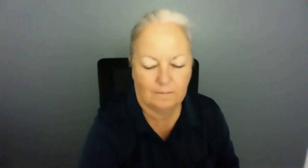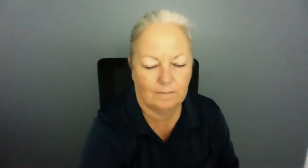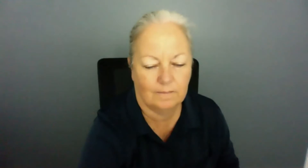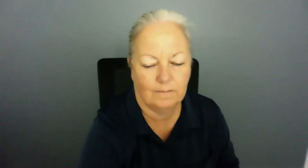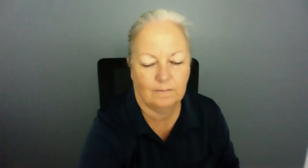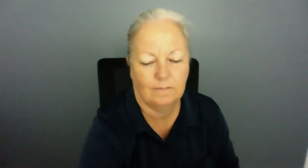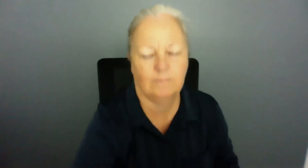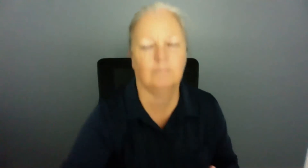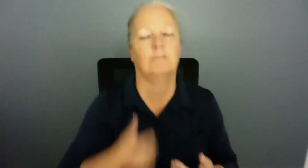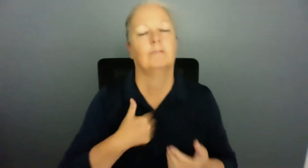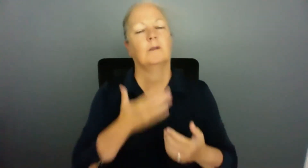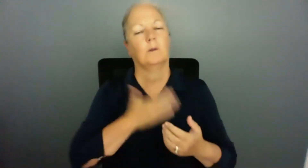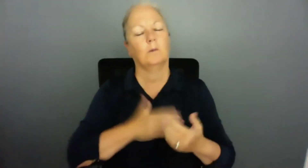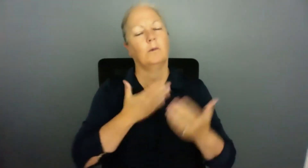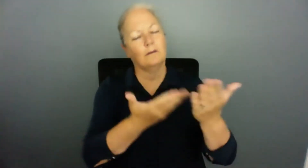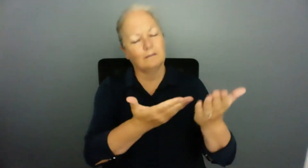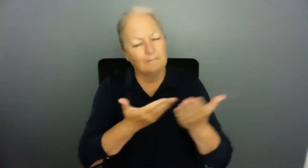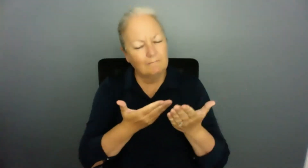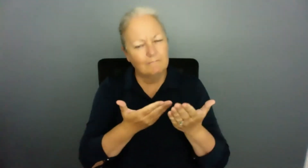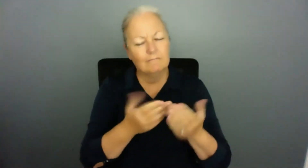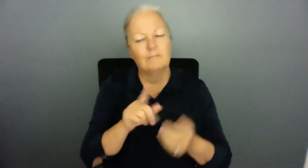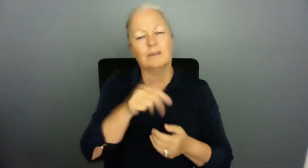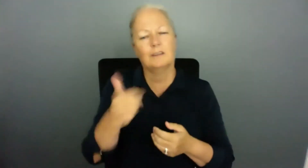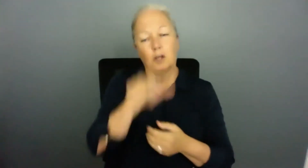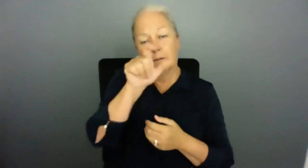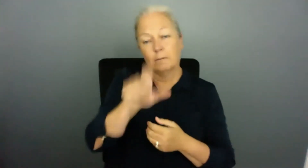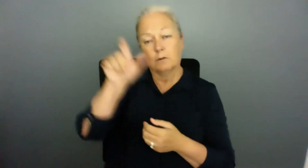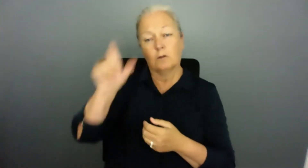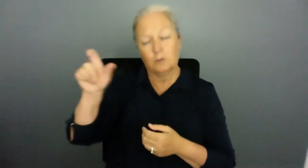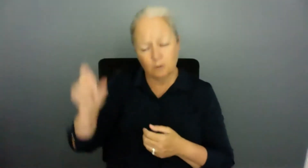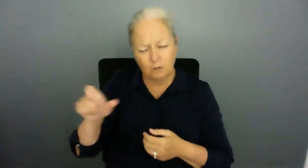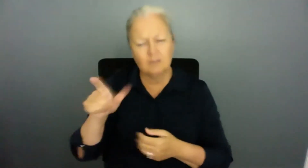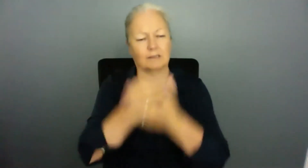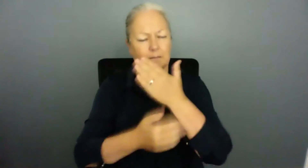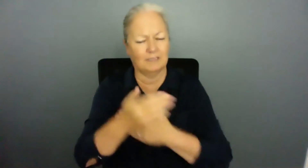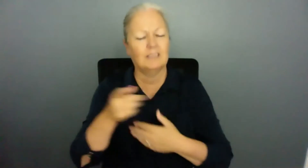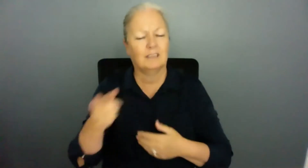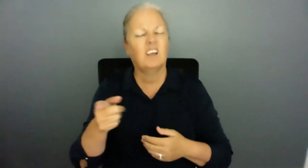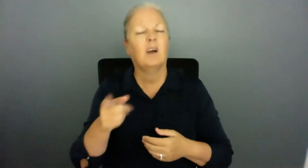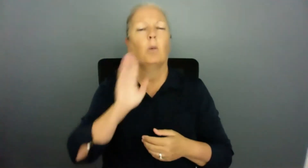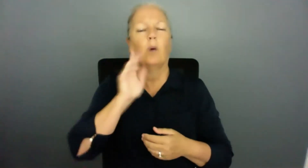invite a few fellow youth speakers to share their perspective uh first off is ramisha ijaz a friend